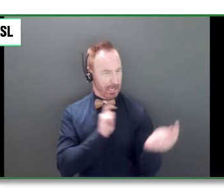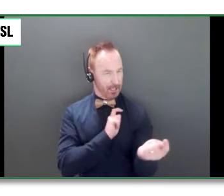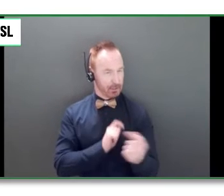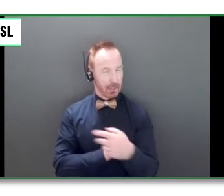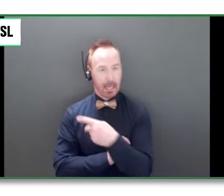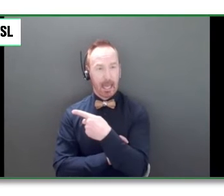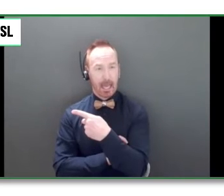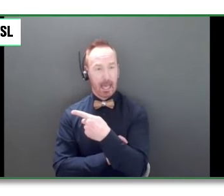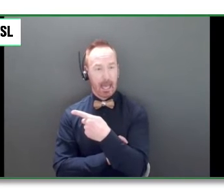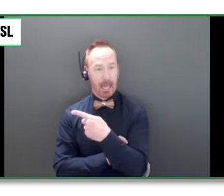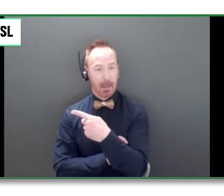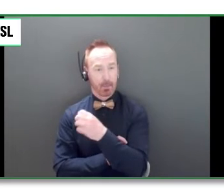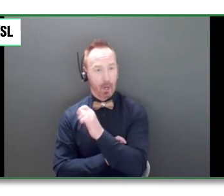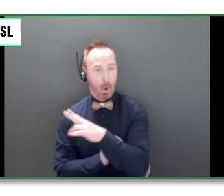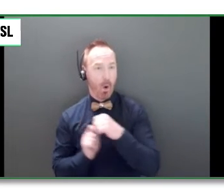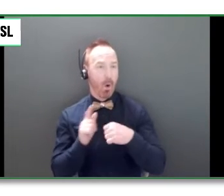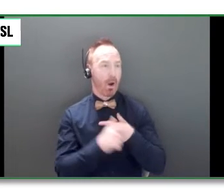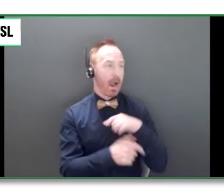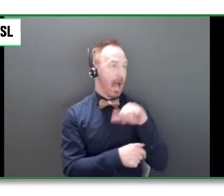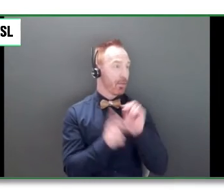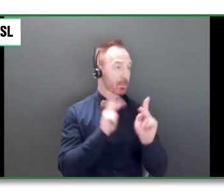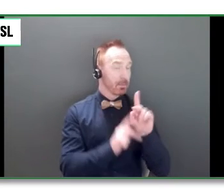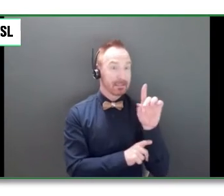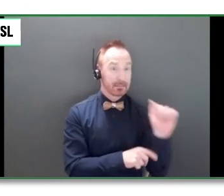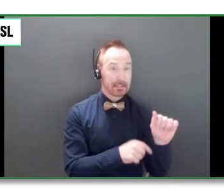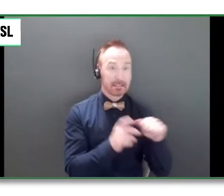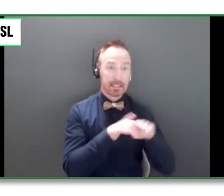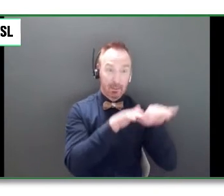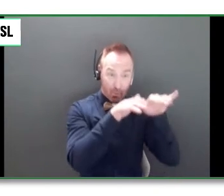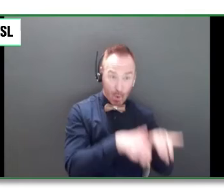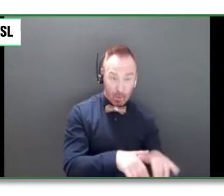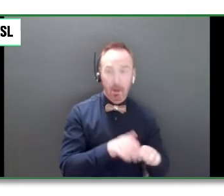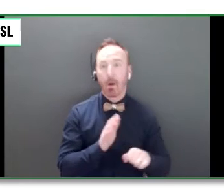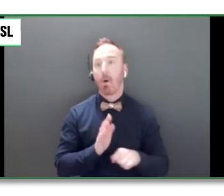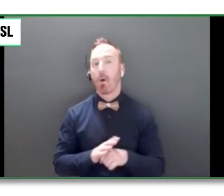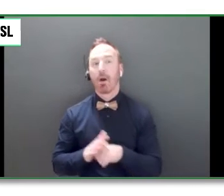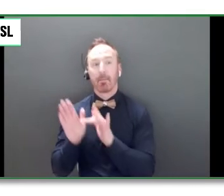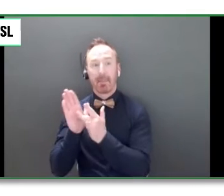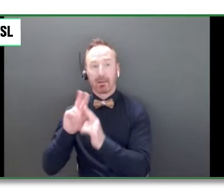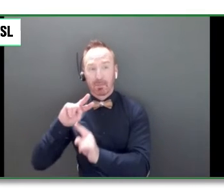disabilities and articles on social versus medical models of disability?